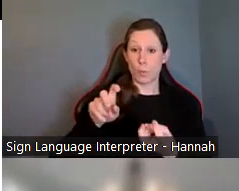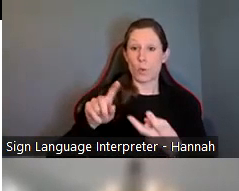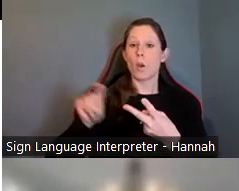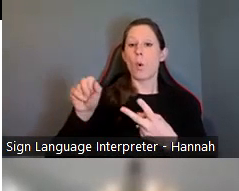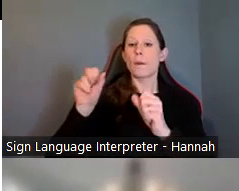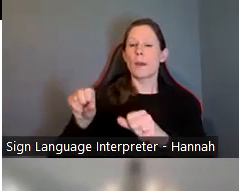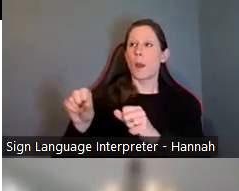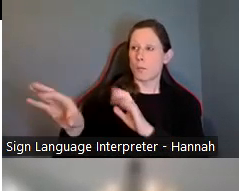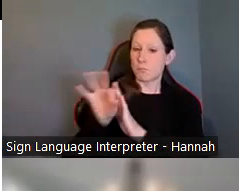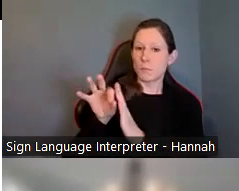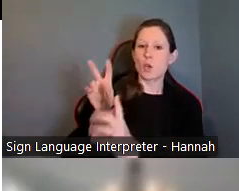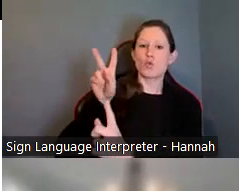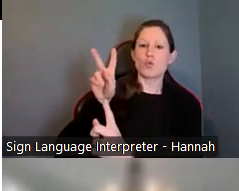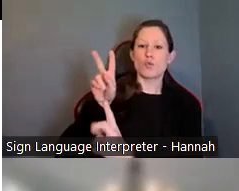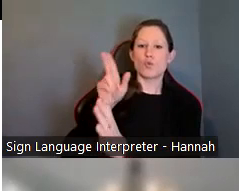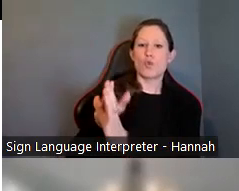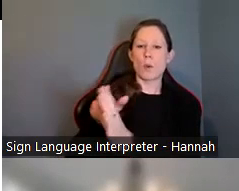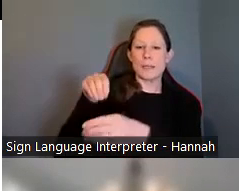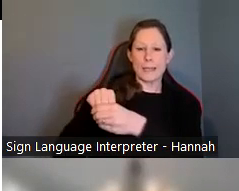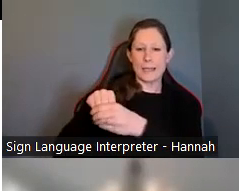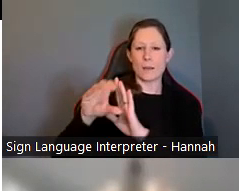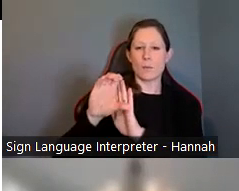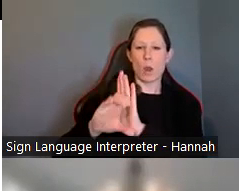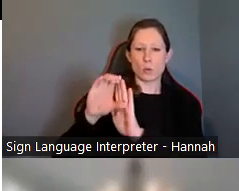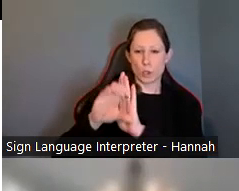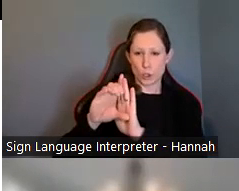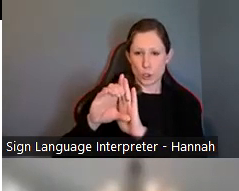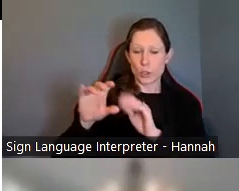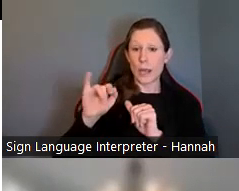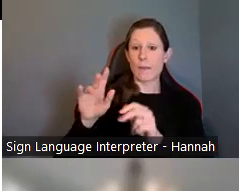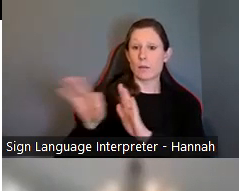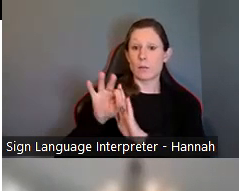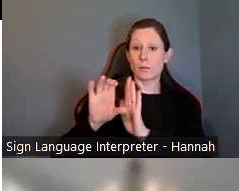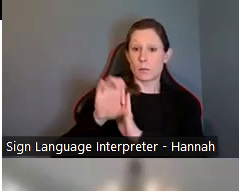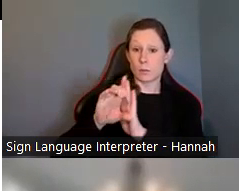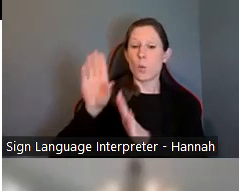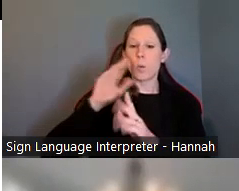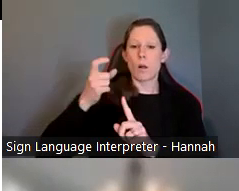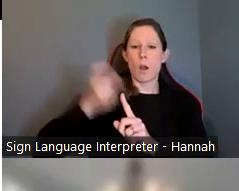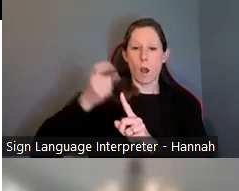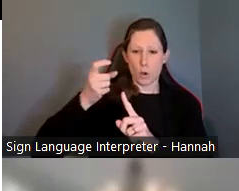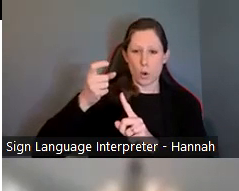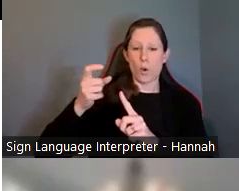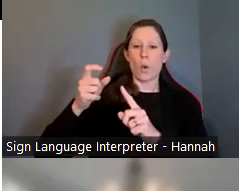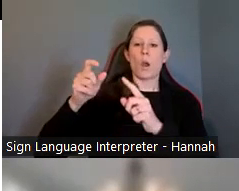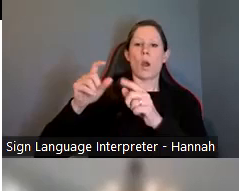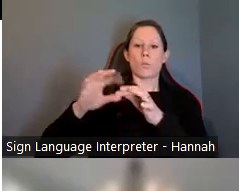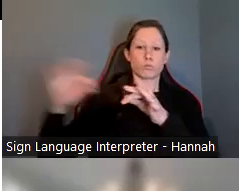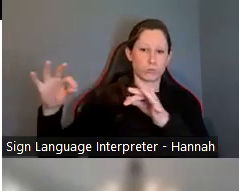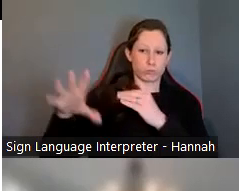" If you select the browser option, it will auto fill the code for you and you select" live event.